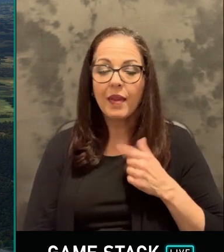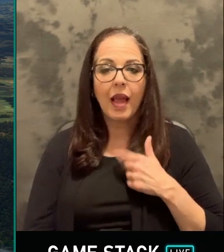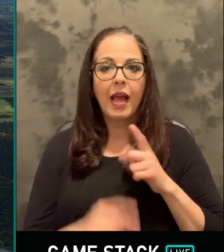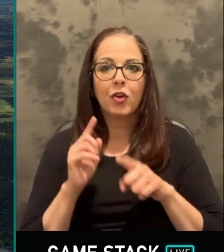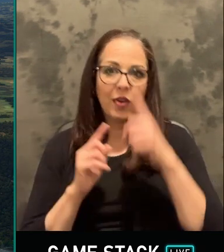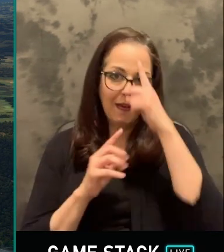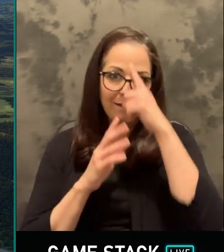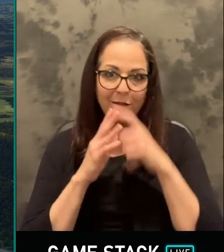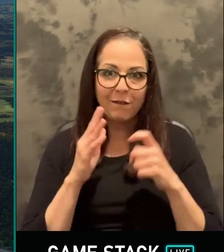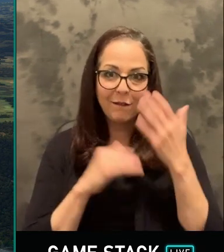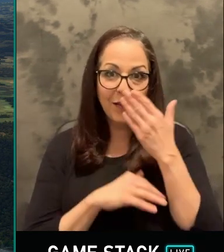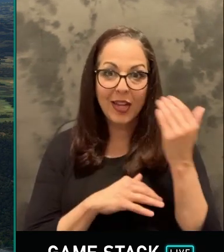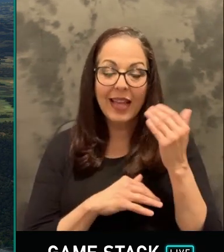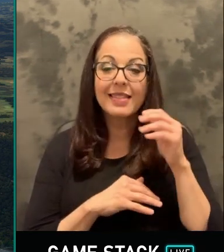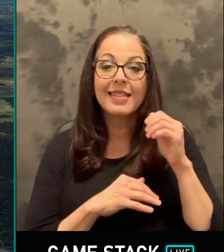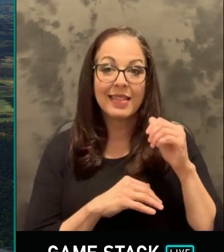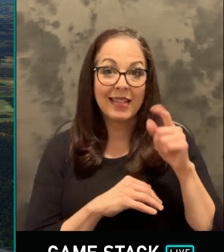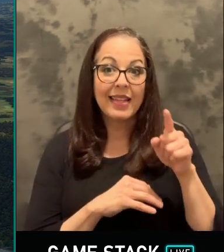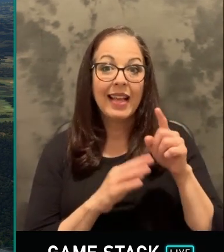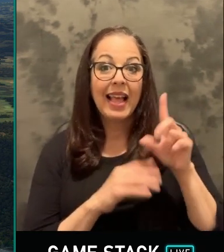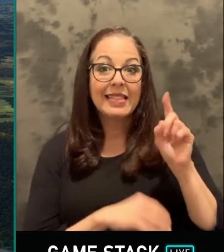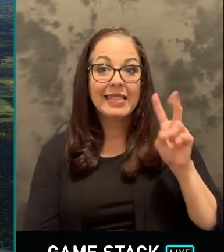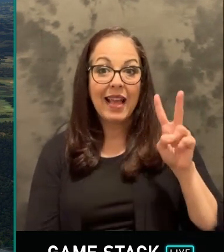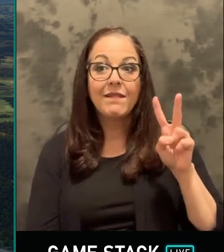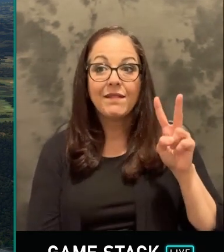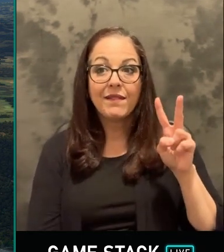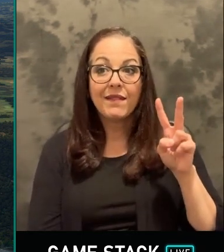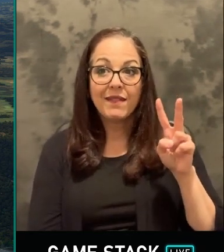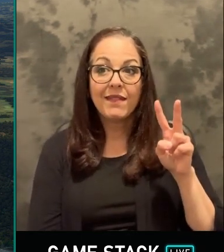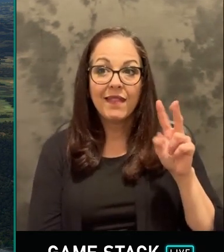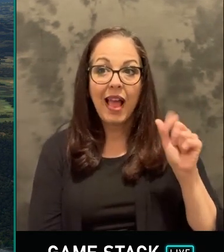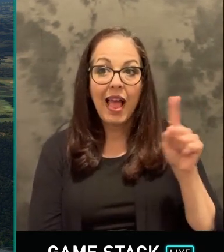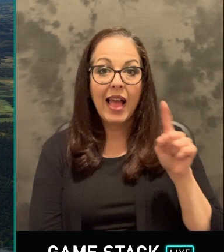presentation because this is the very tool we are using,